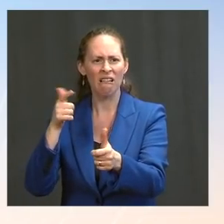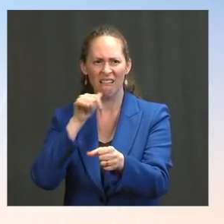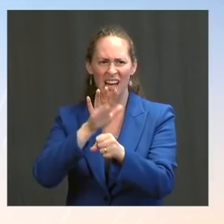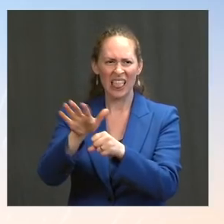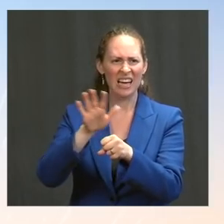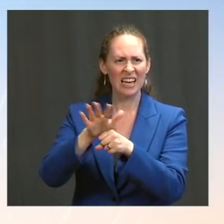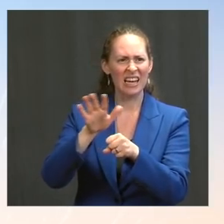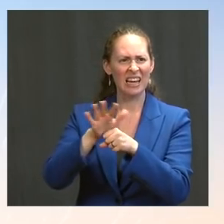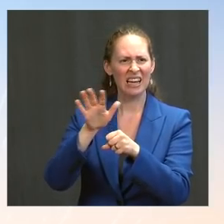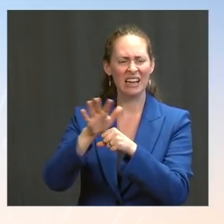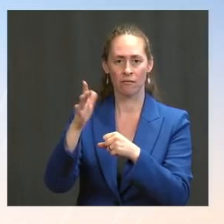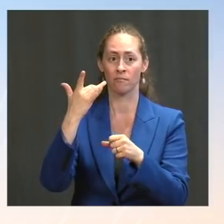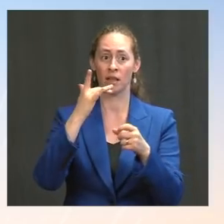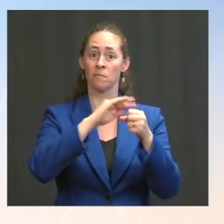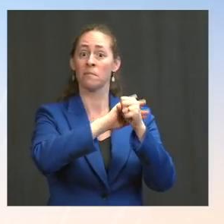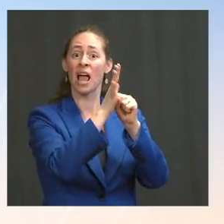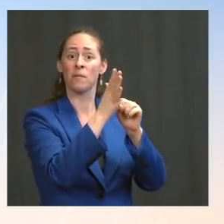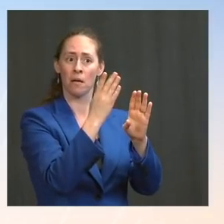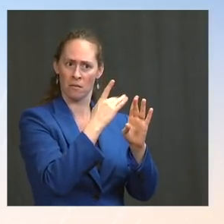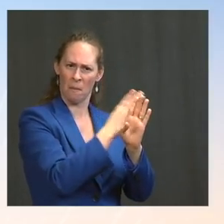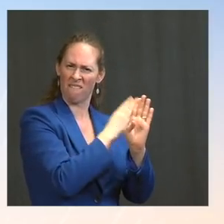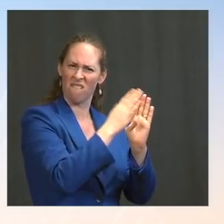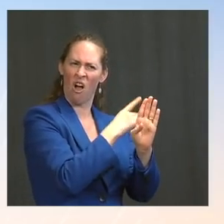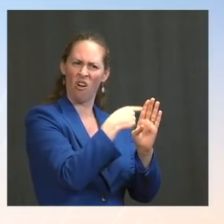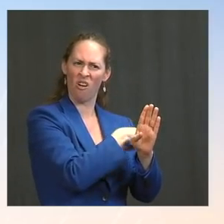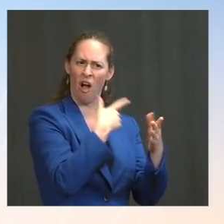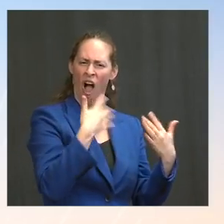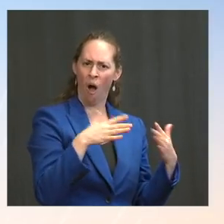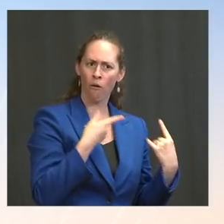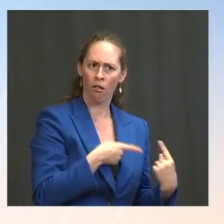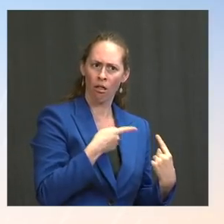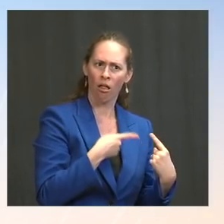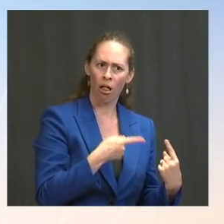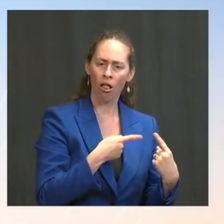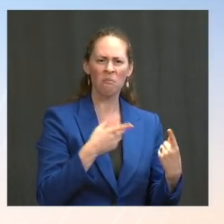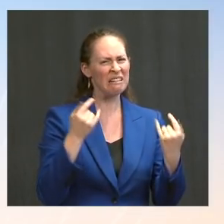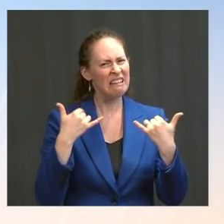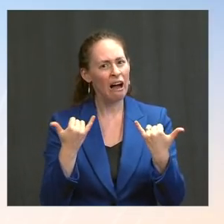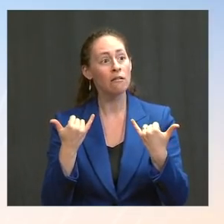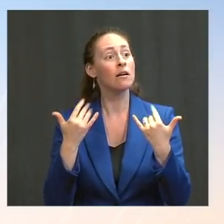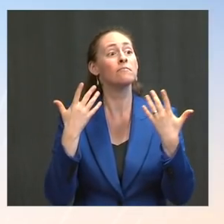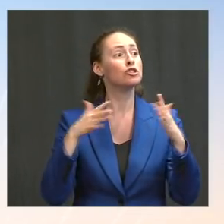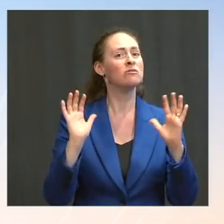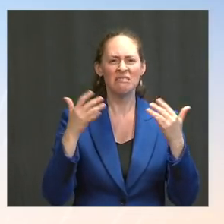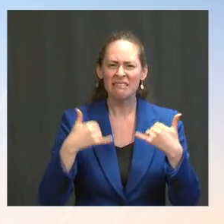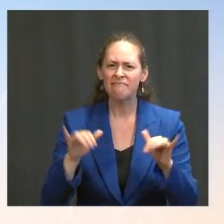Mr. Deese: Well, I'll take -- I'll take the second half of your -- of your question first. And obviously you can have a glass